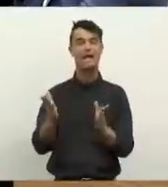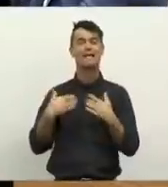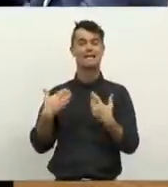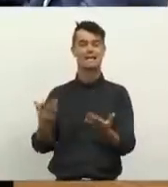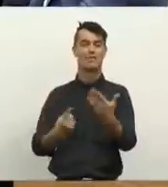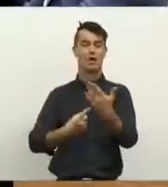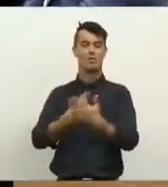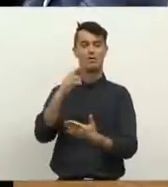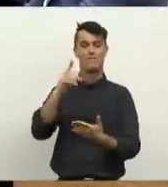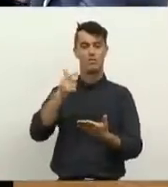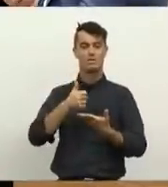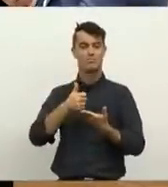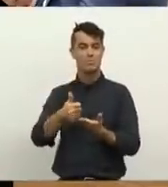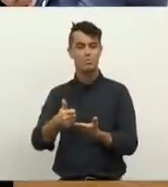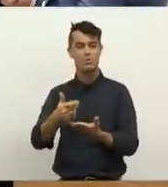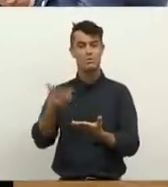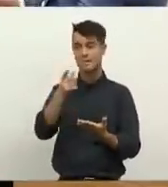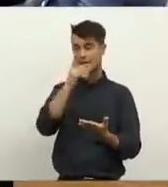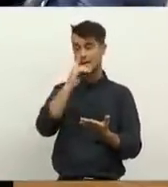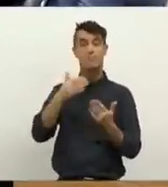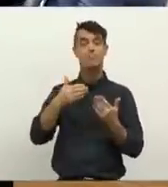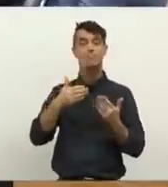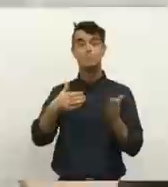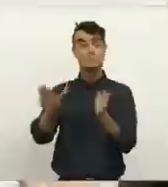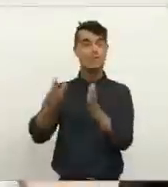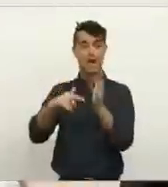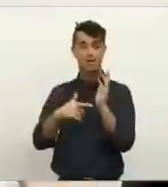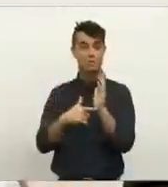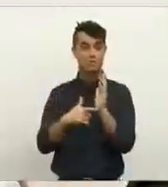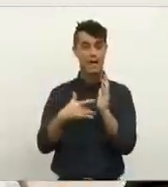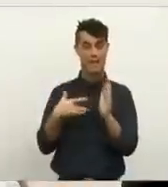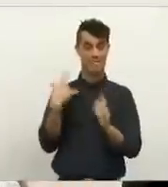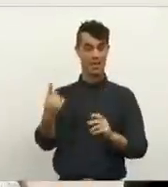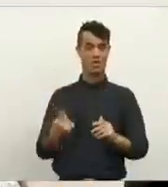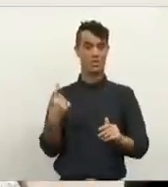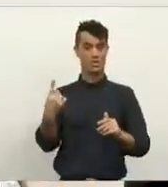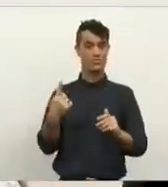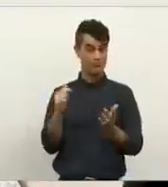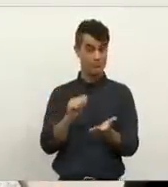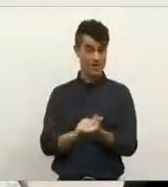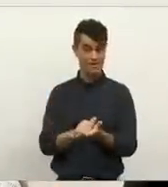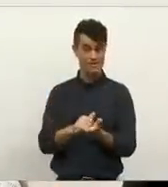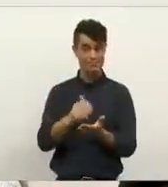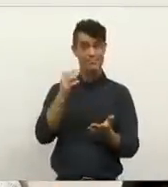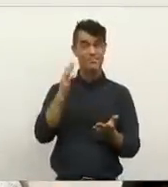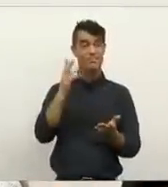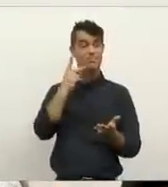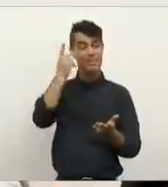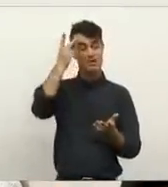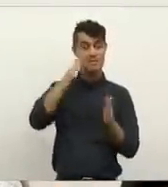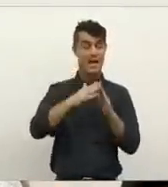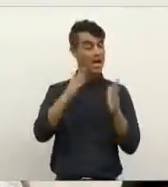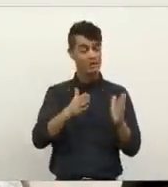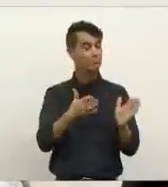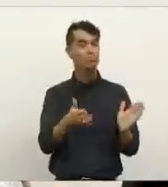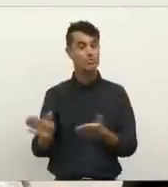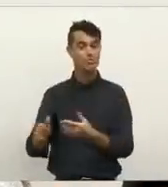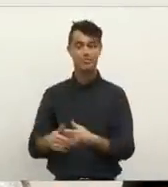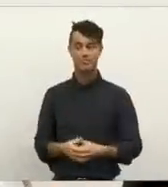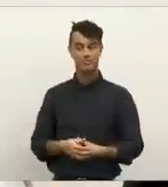and living independently. Yeah, so I was fortunate enough to be in a position to have my own house.